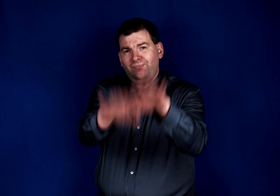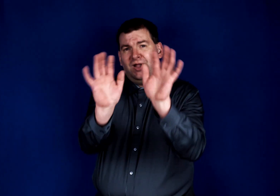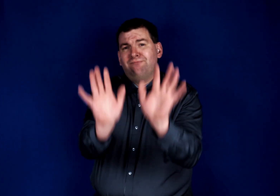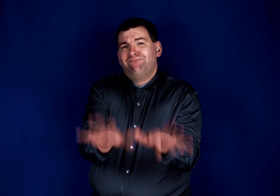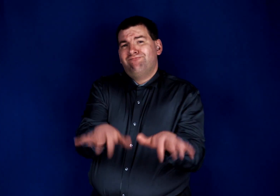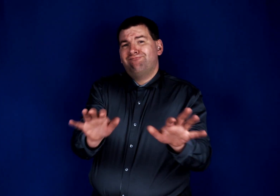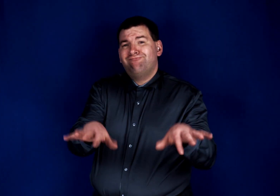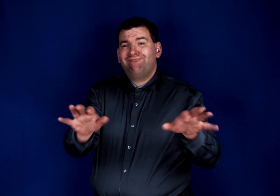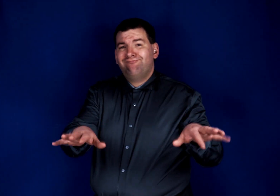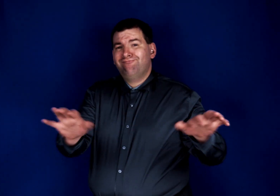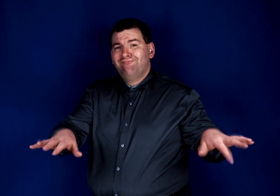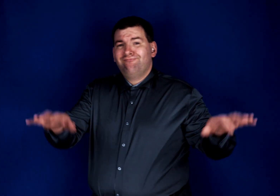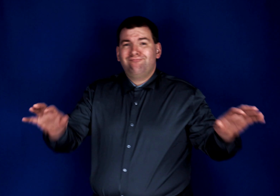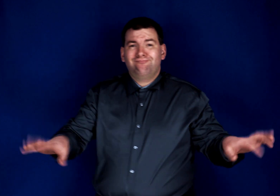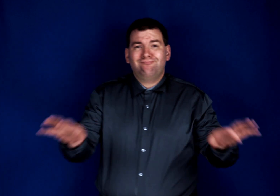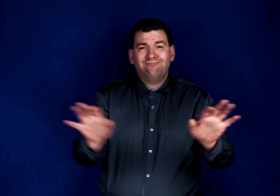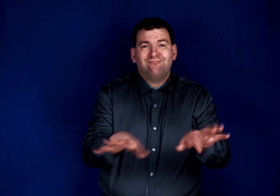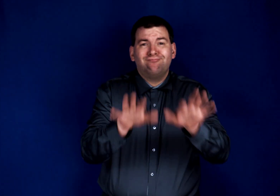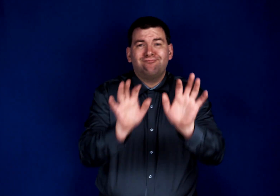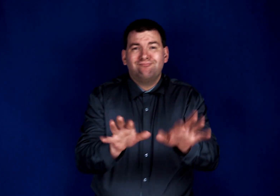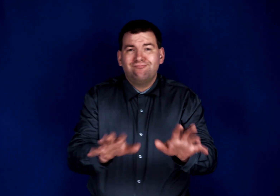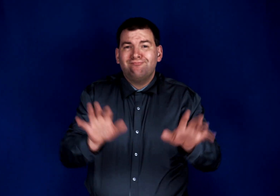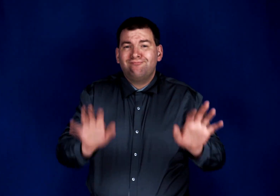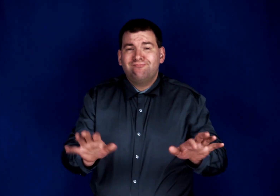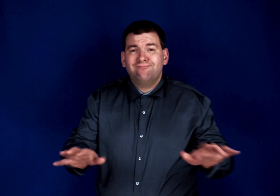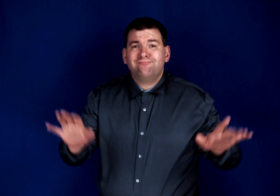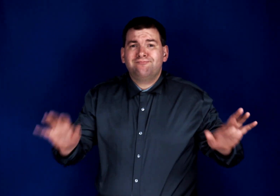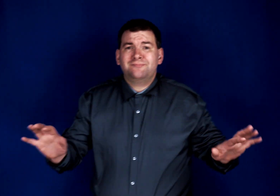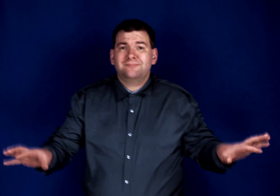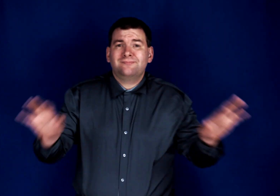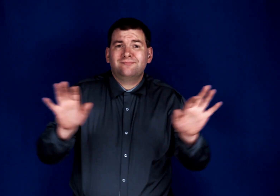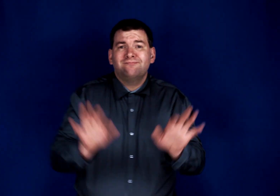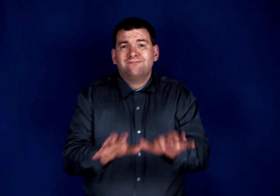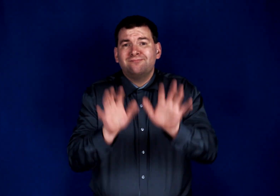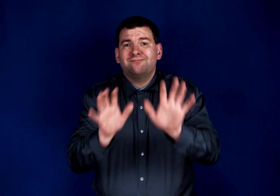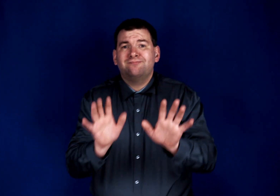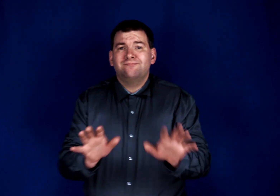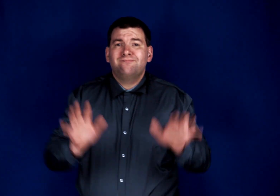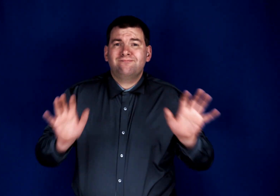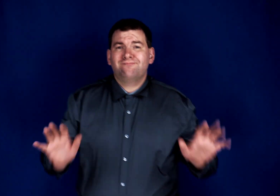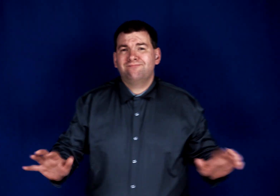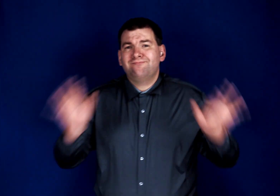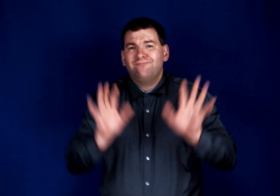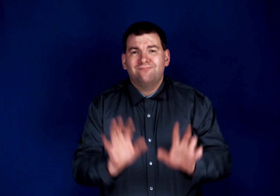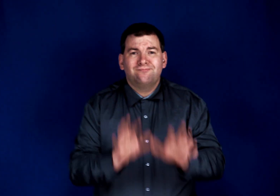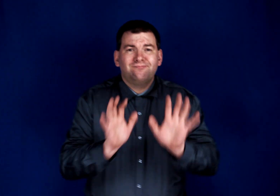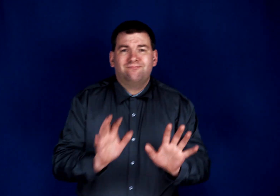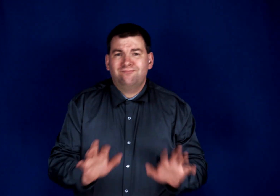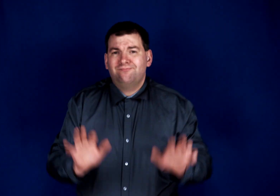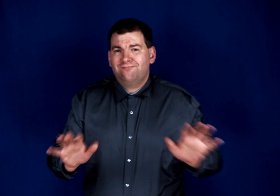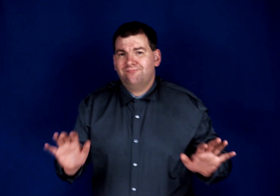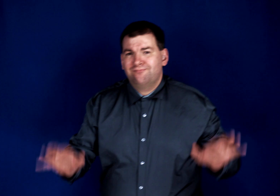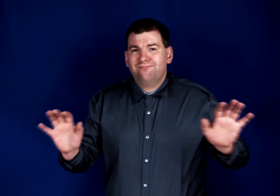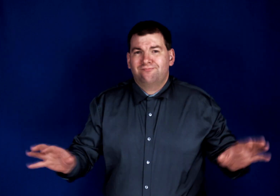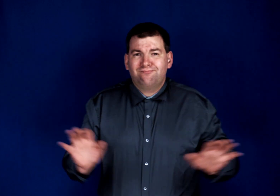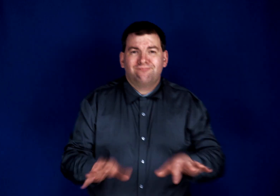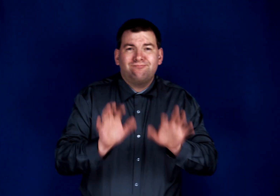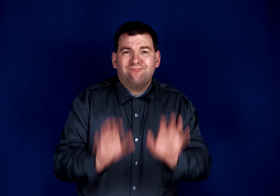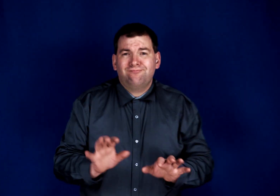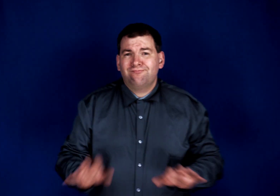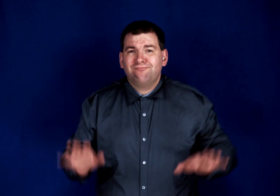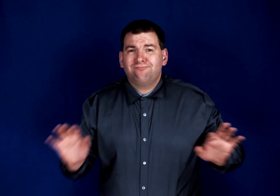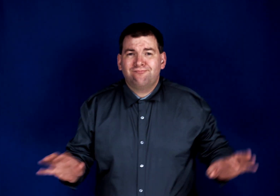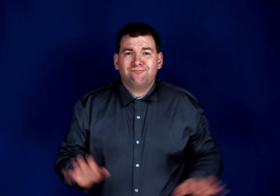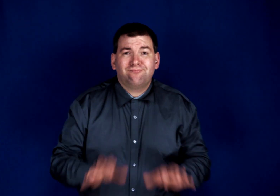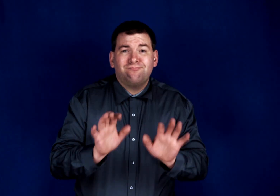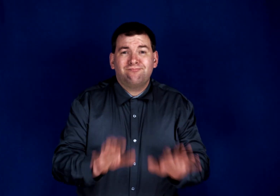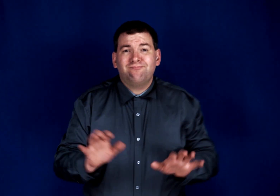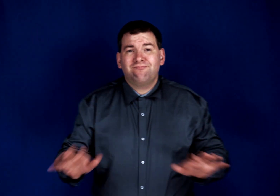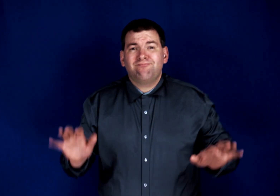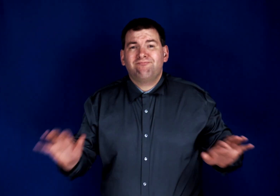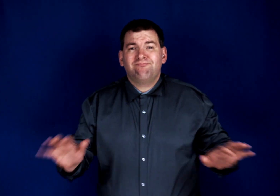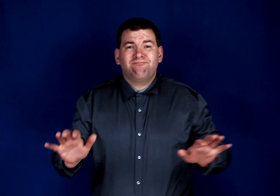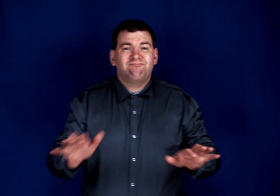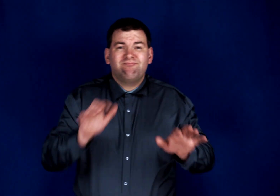* Piano Playing *